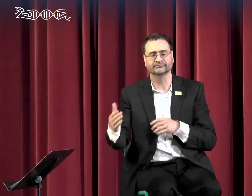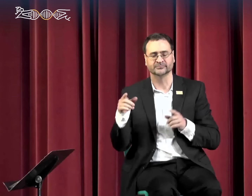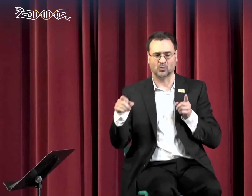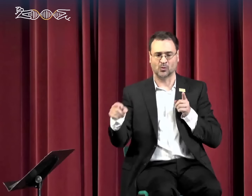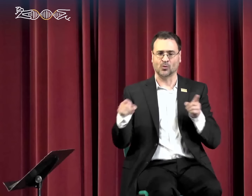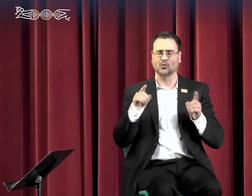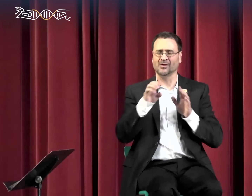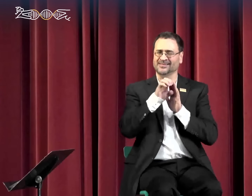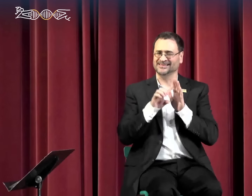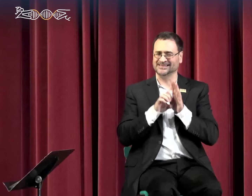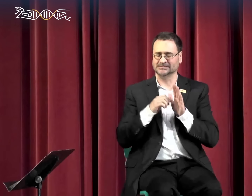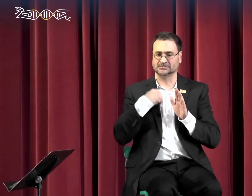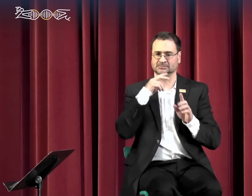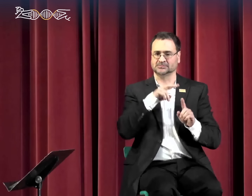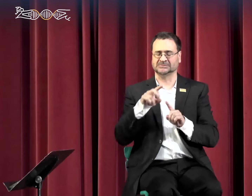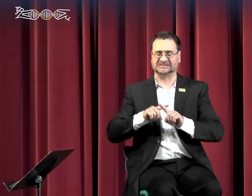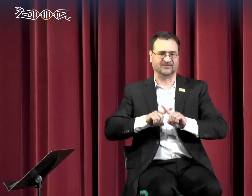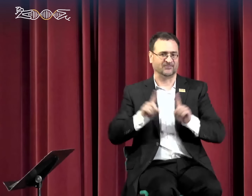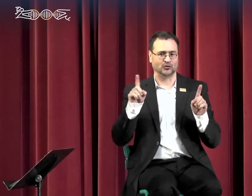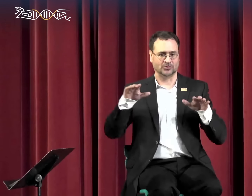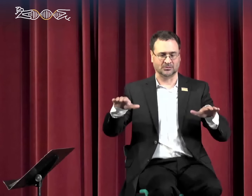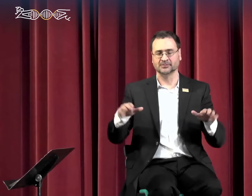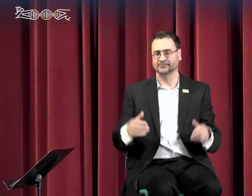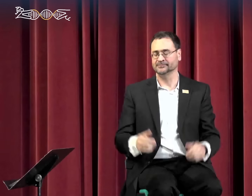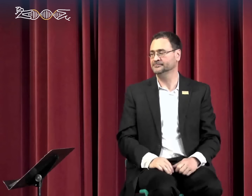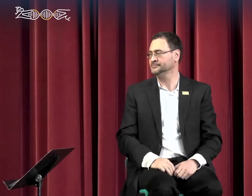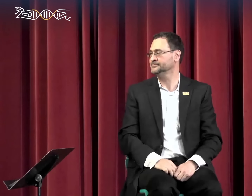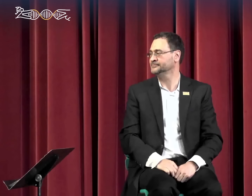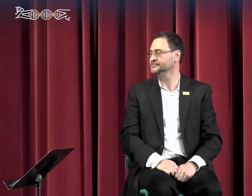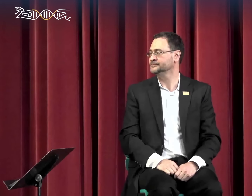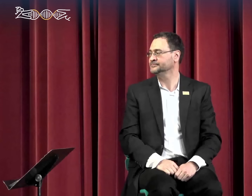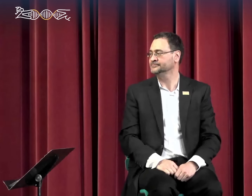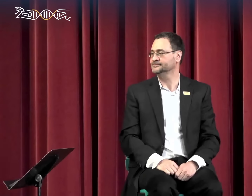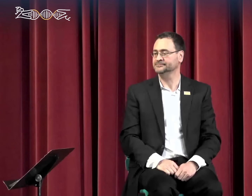Ethics around both processes are completely different.